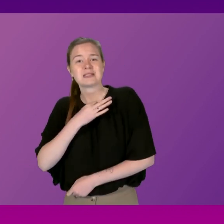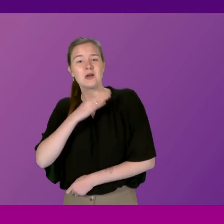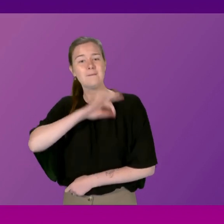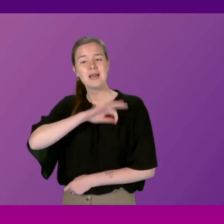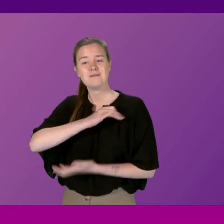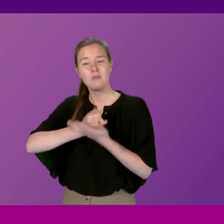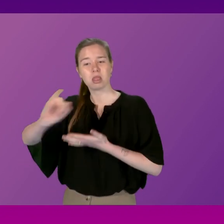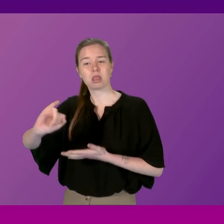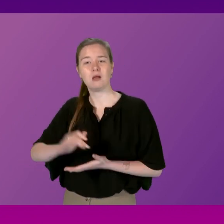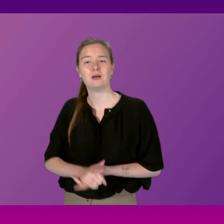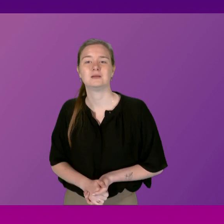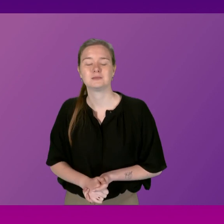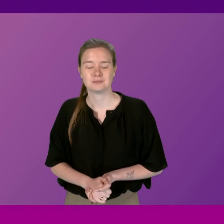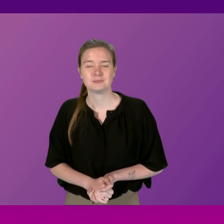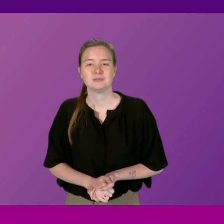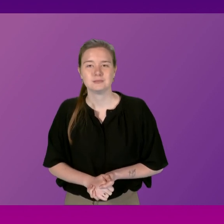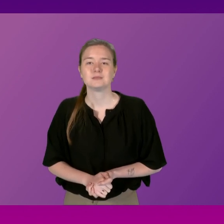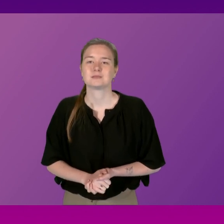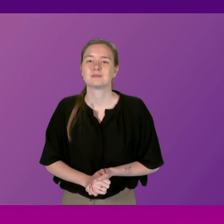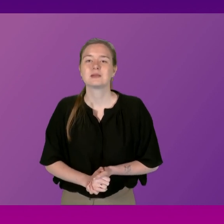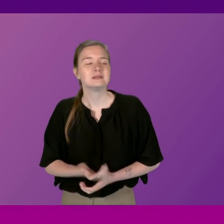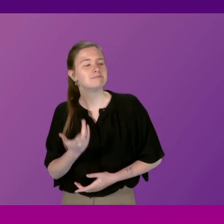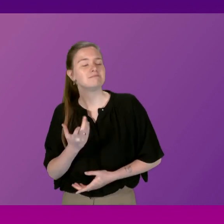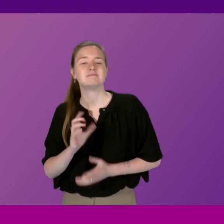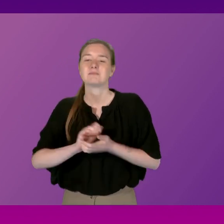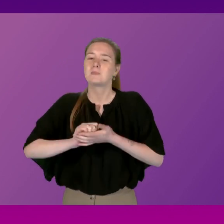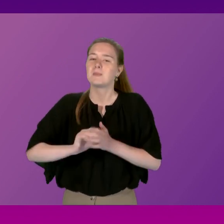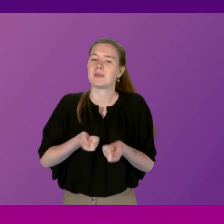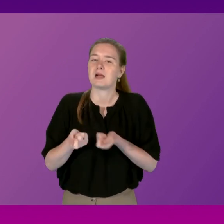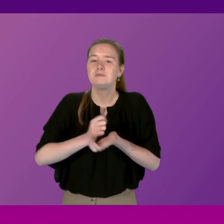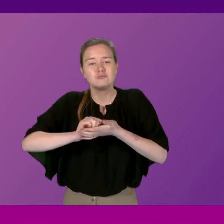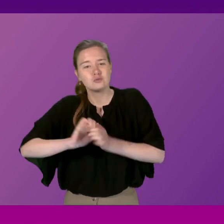On 2 October, the Cabinet Secretary for Social Justice wrote to her counterpart in the United